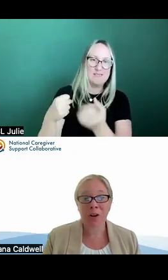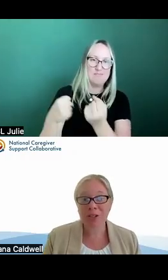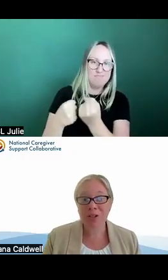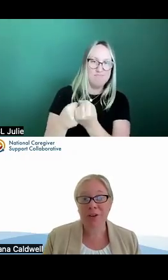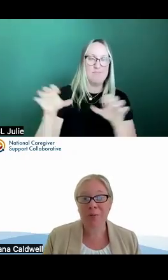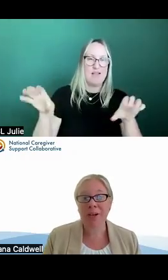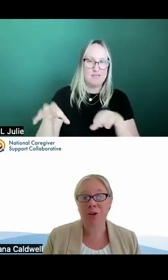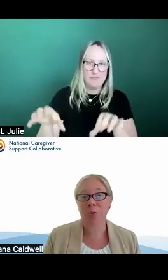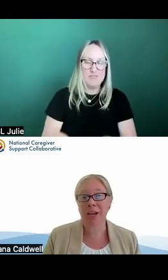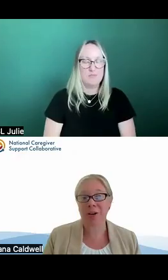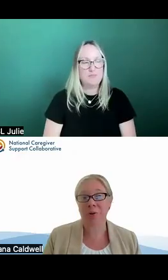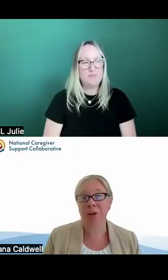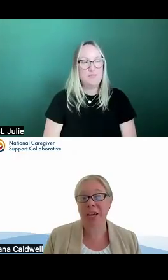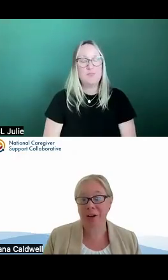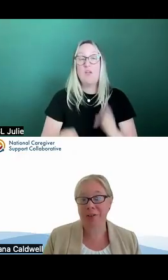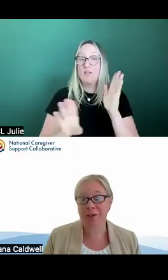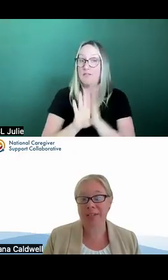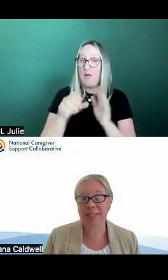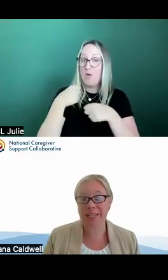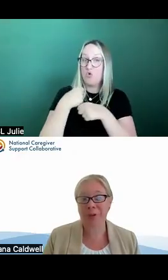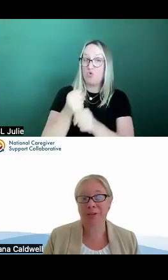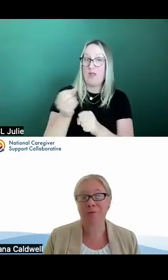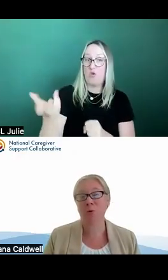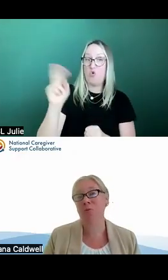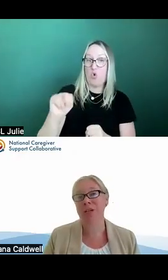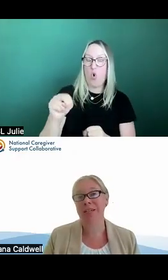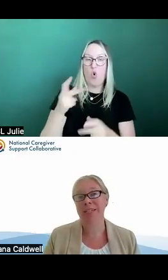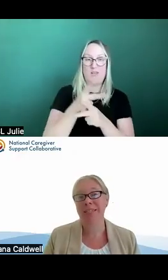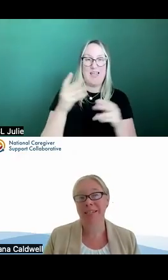We are also developing a create your own caregiver assessment for release